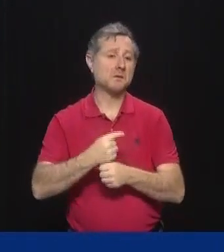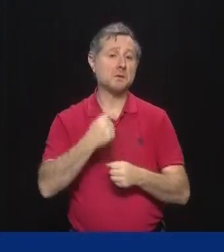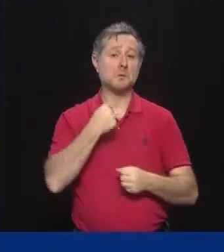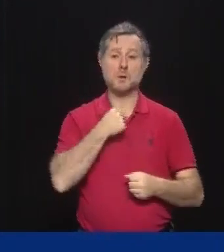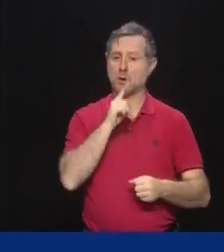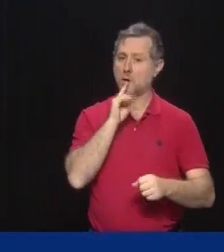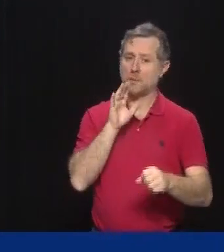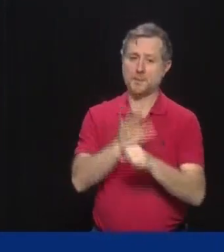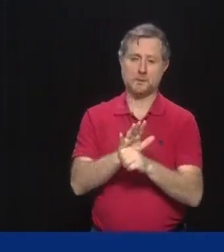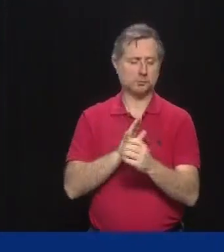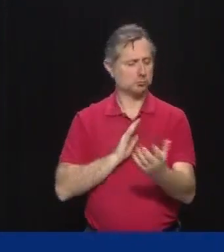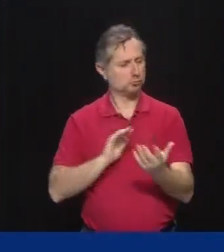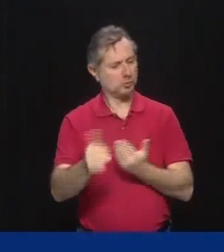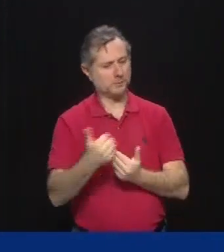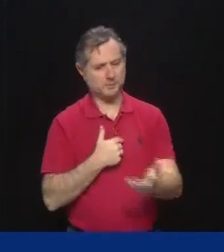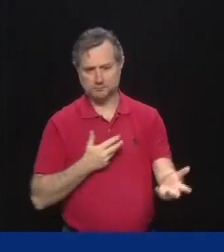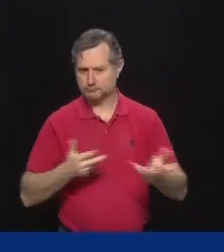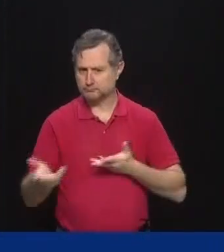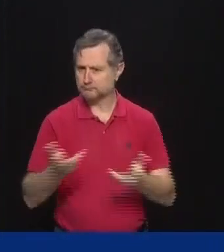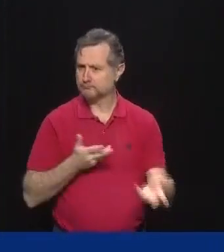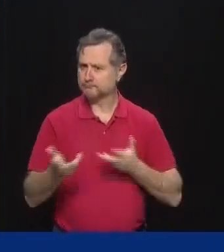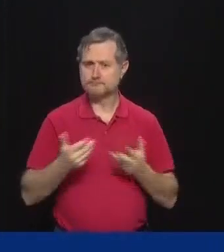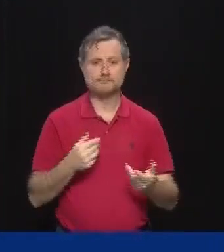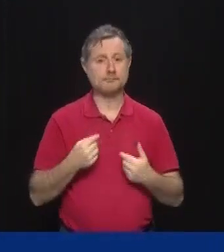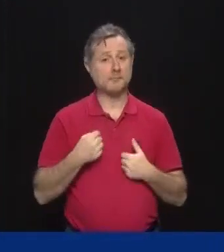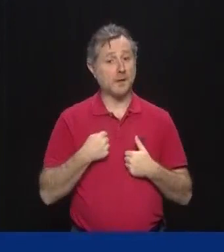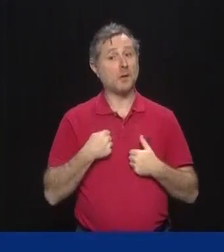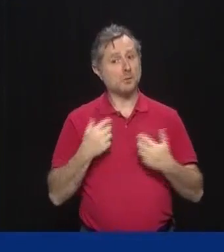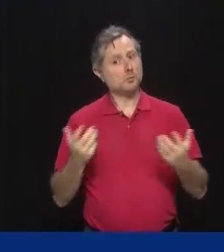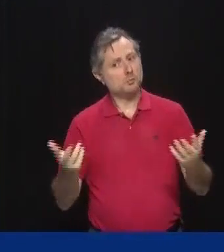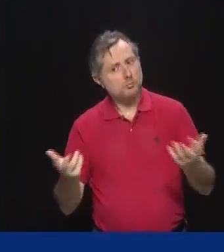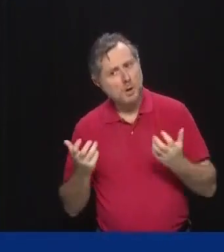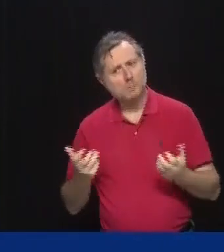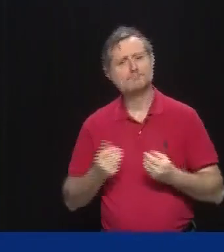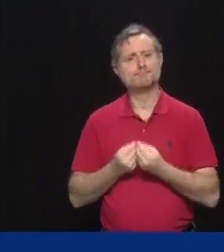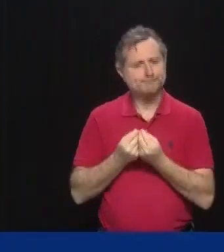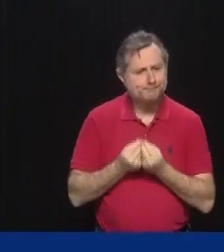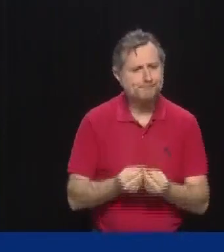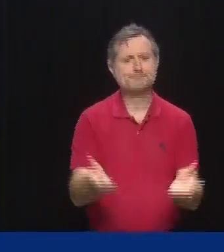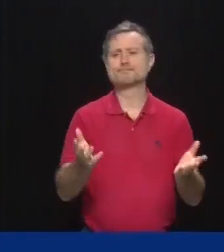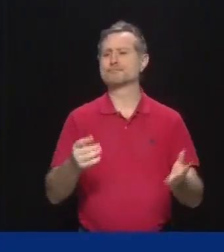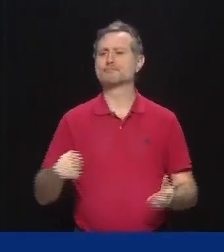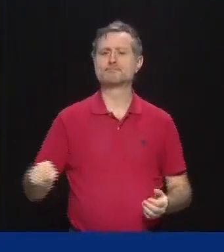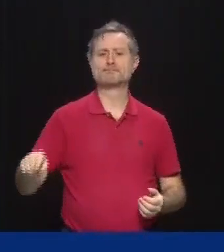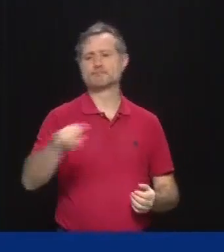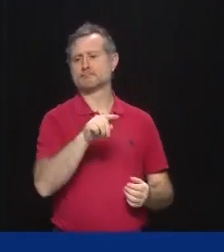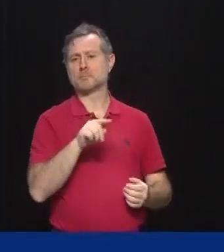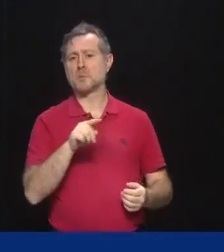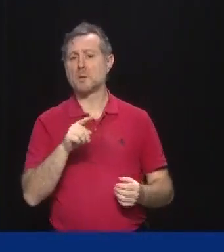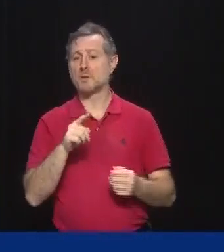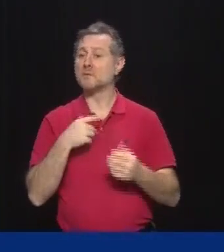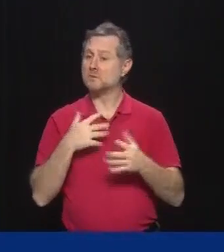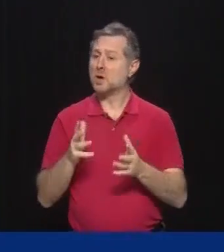THE STUDY IS COMPREHENSIVE. IT'S READY TO BE RELEASED SHORTLY. I PROMISE TRANSPARENCY.